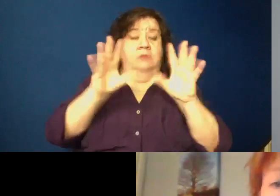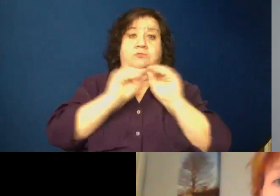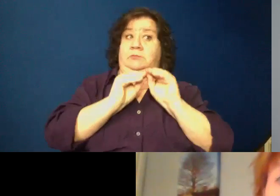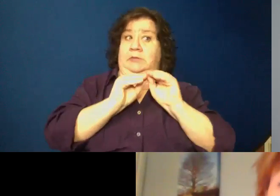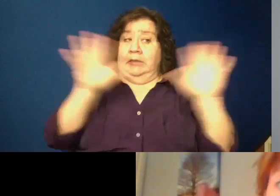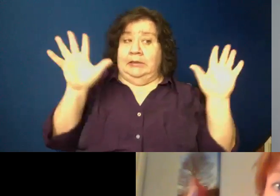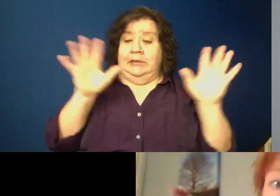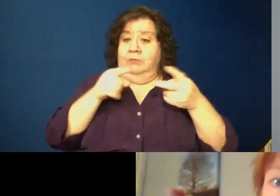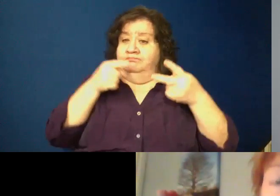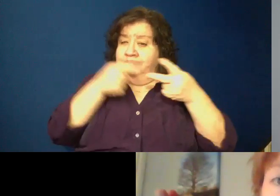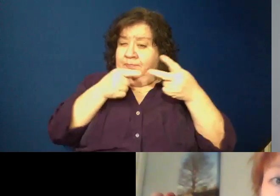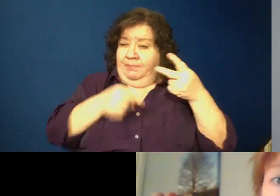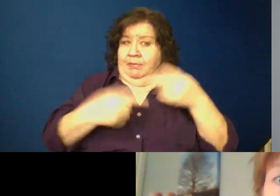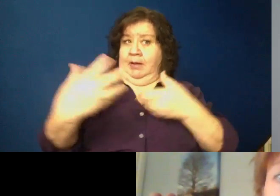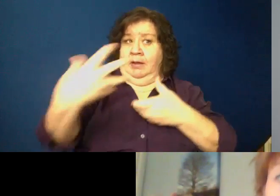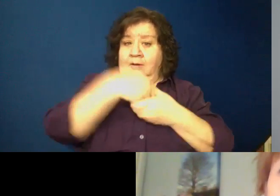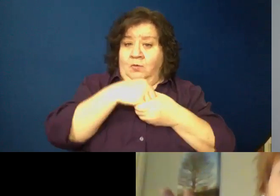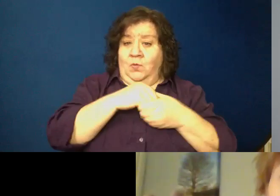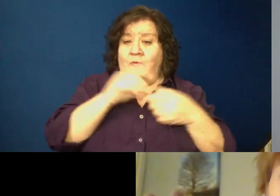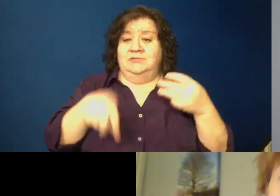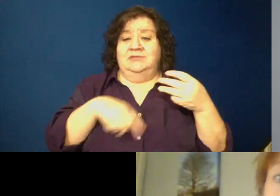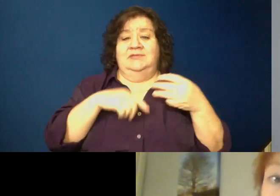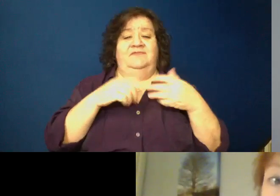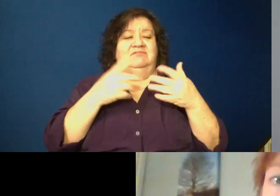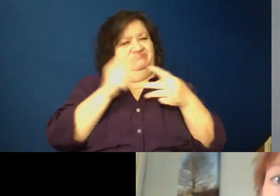the overall communication of the vaccination program will be challenging in many countries